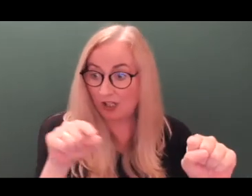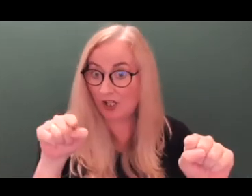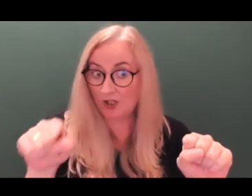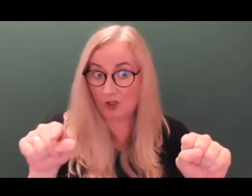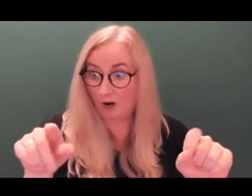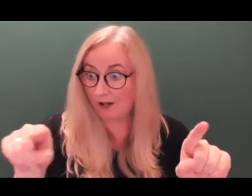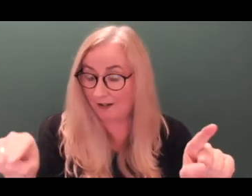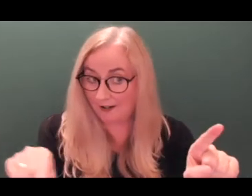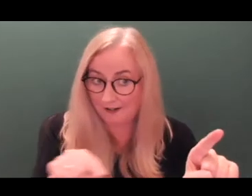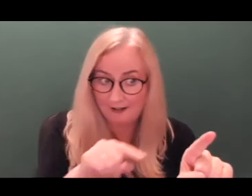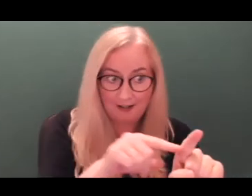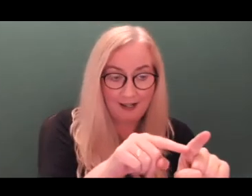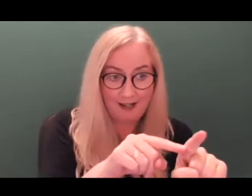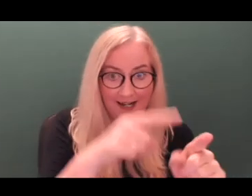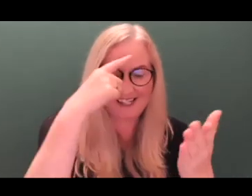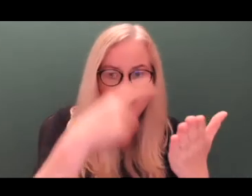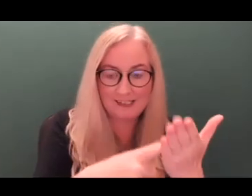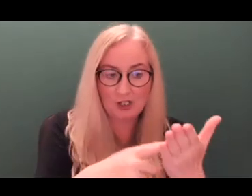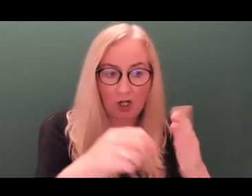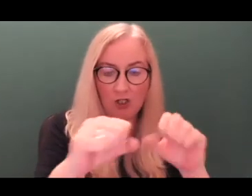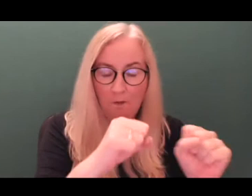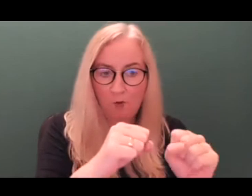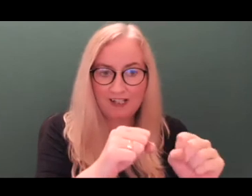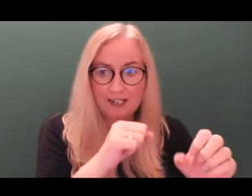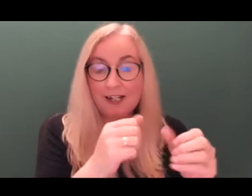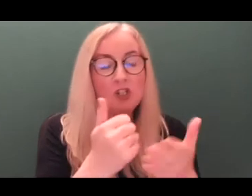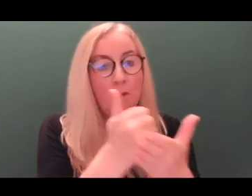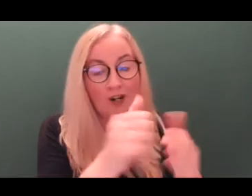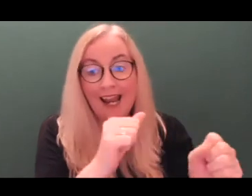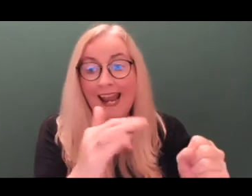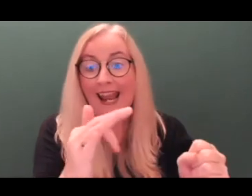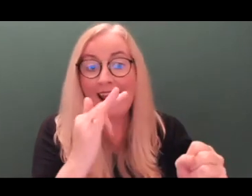of the Decision Support Service, if their funds are returned to them from